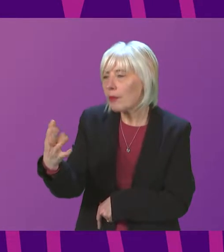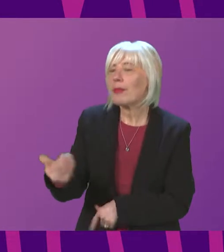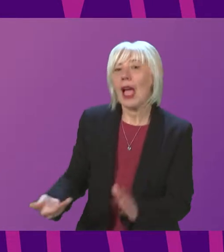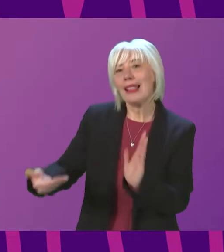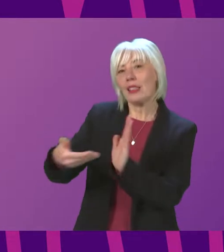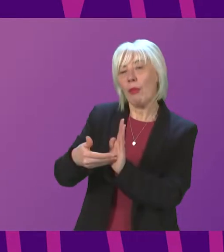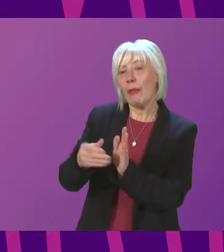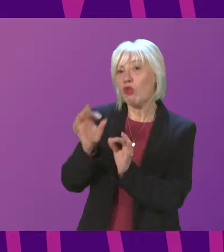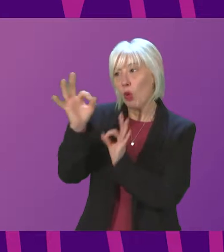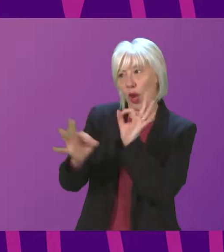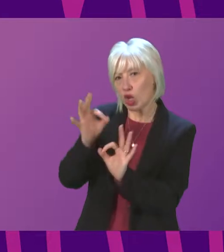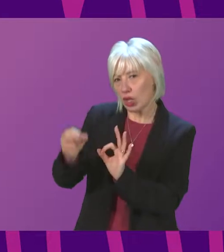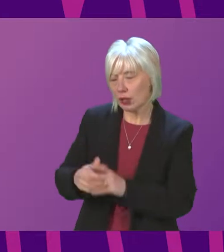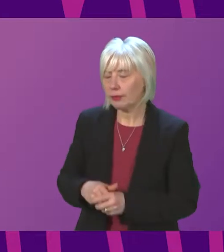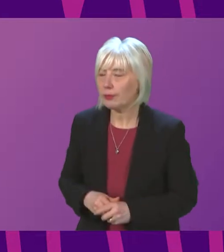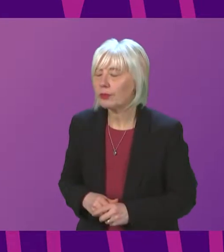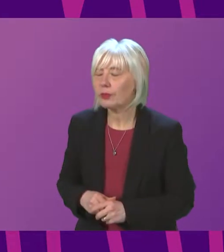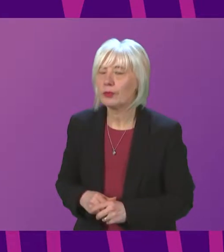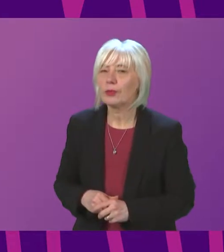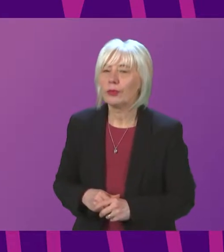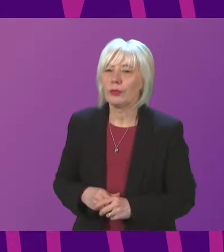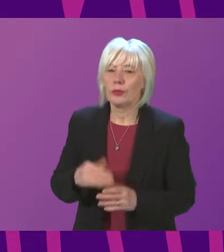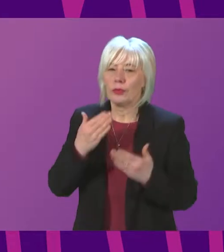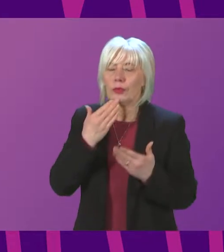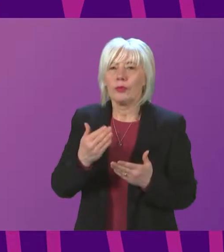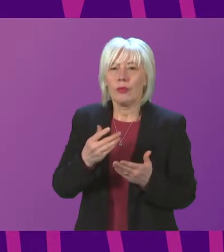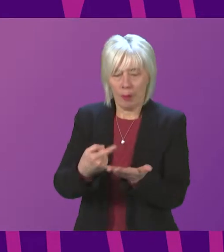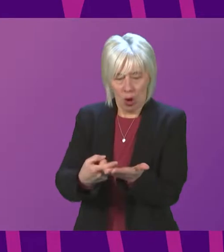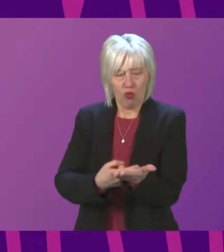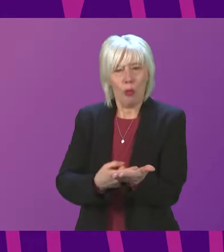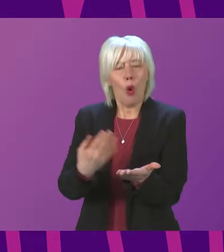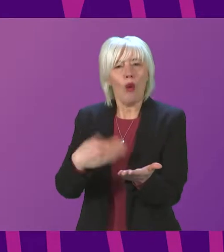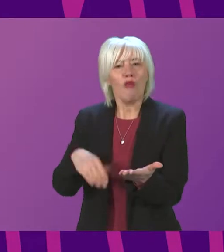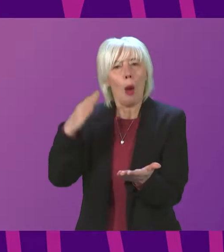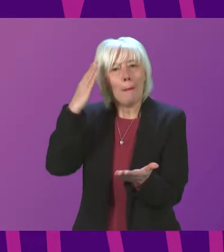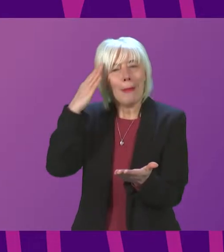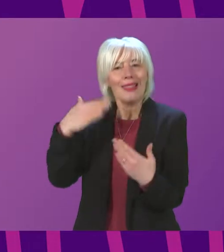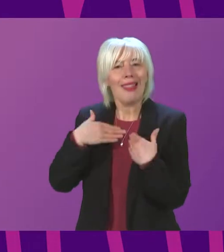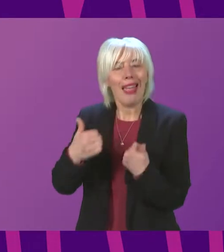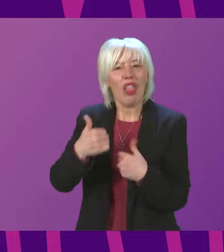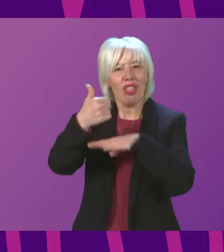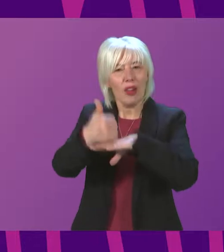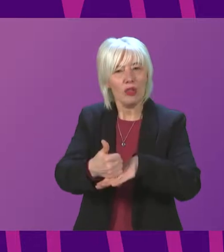A report that the Mental Health Foundation published today highlights that mental ill